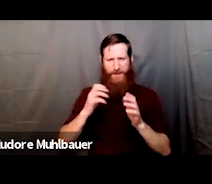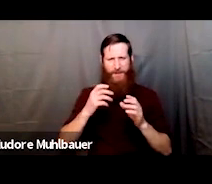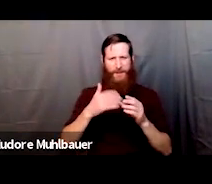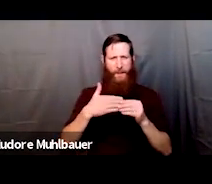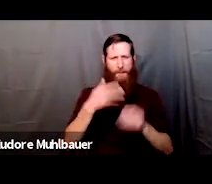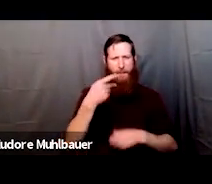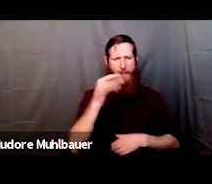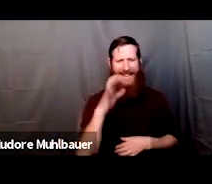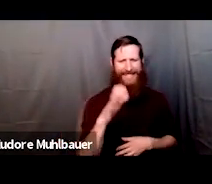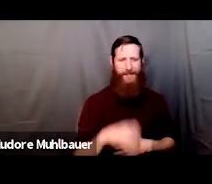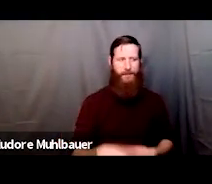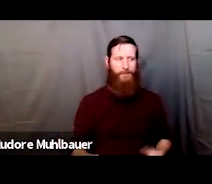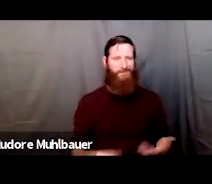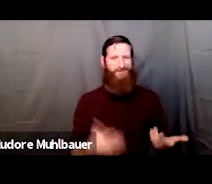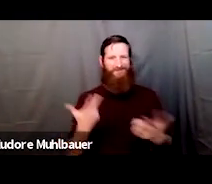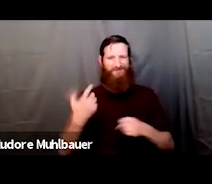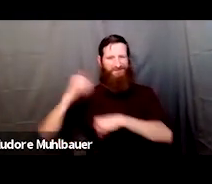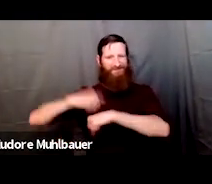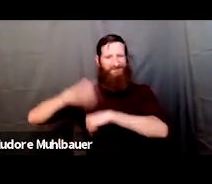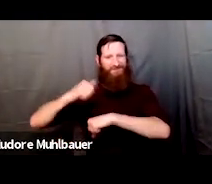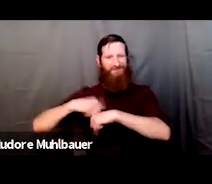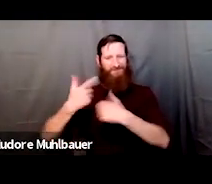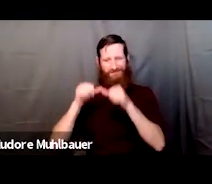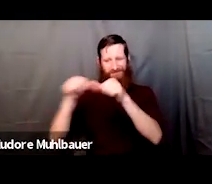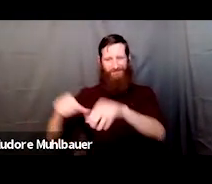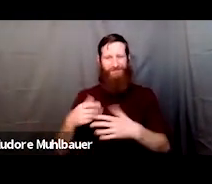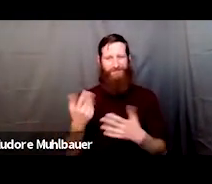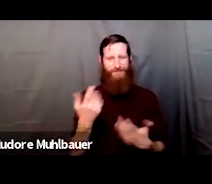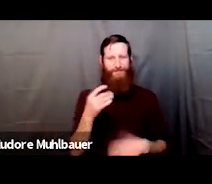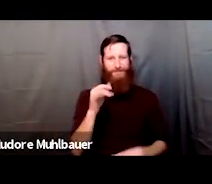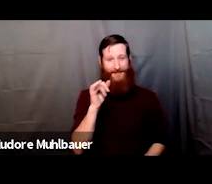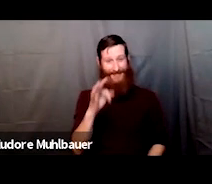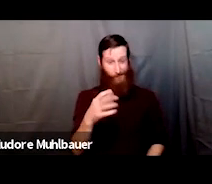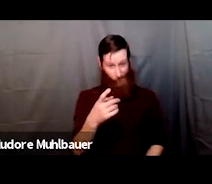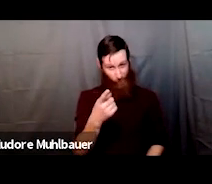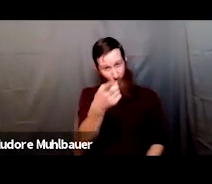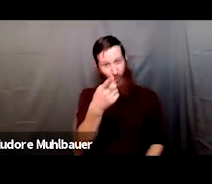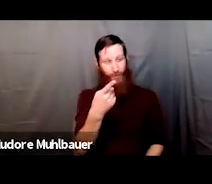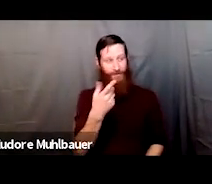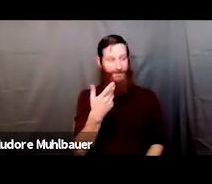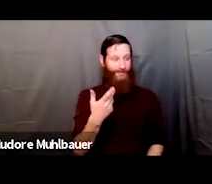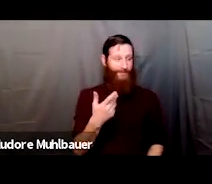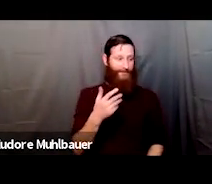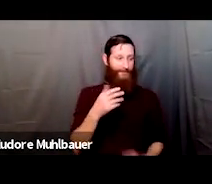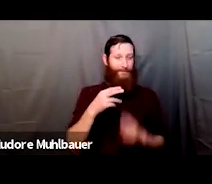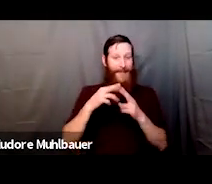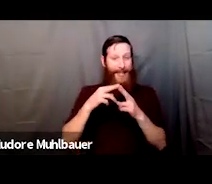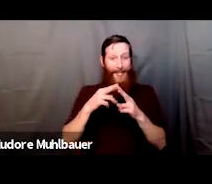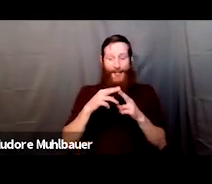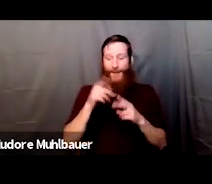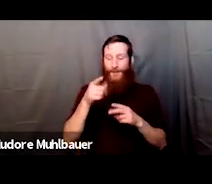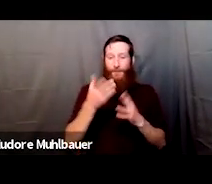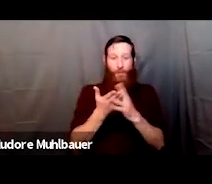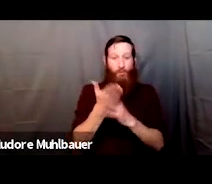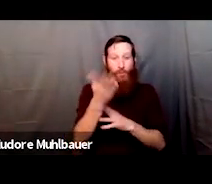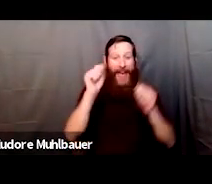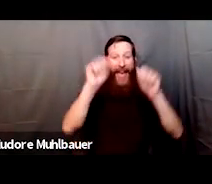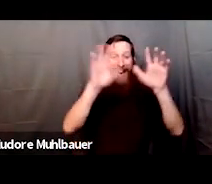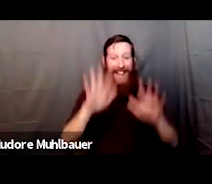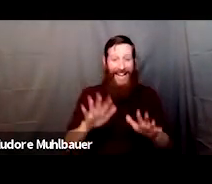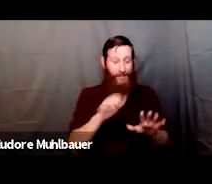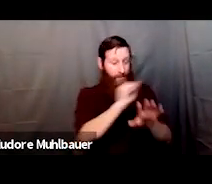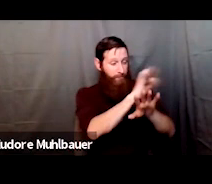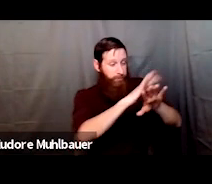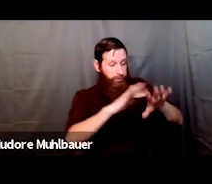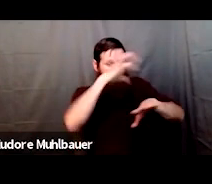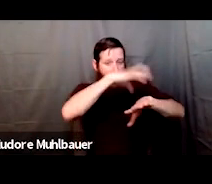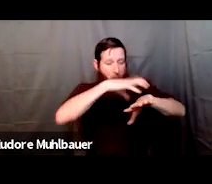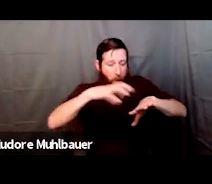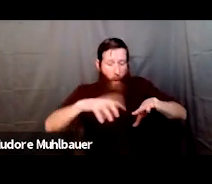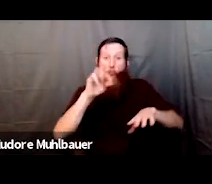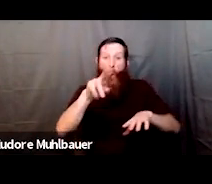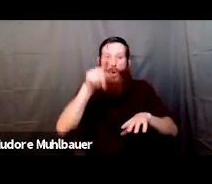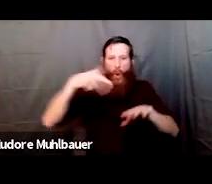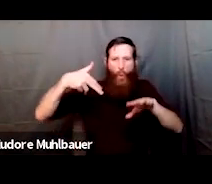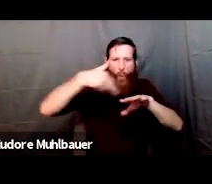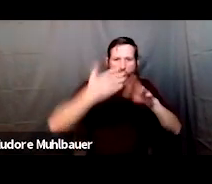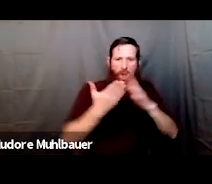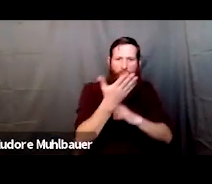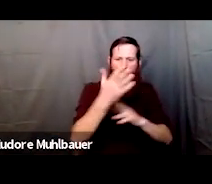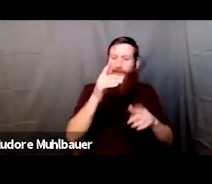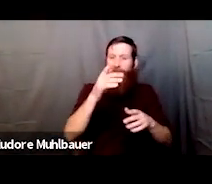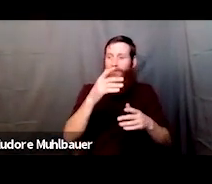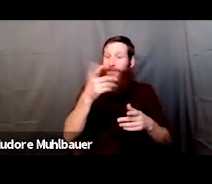Just for durability, if you have ever walked through avalanche debris or even walked through snow that the plows have turned up on the side of the road